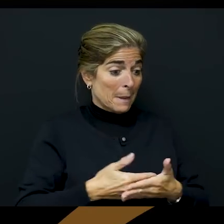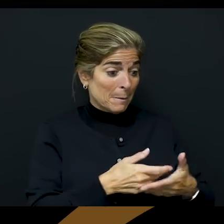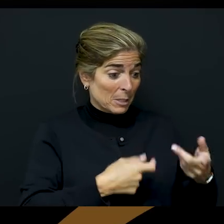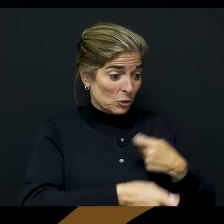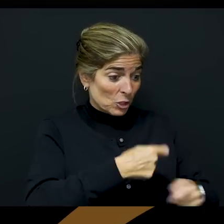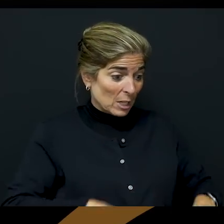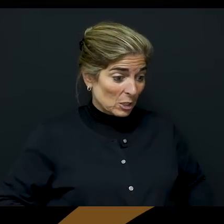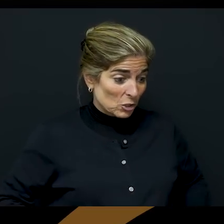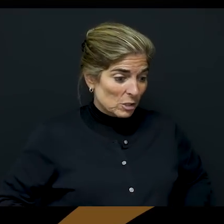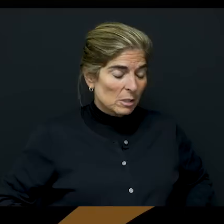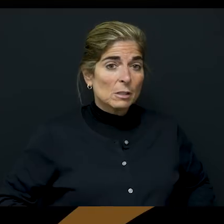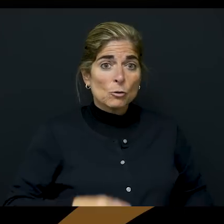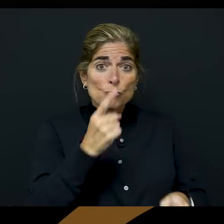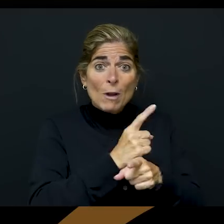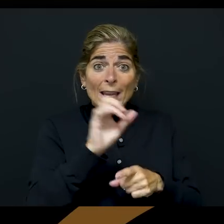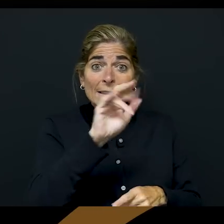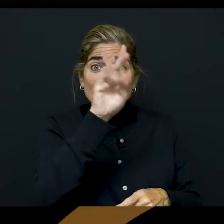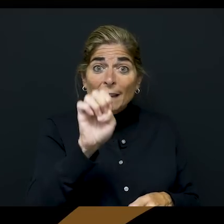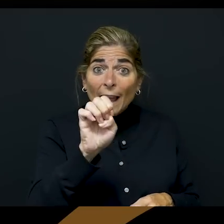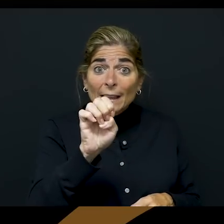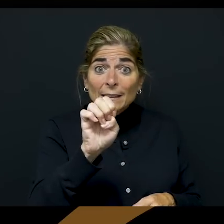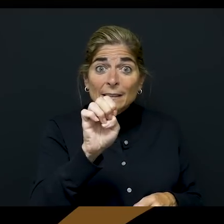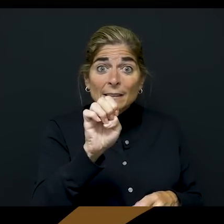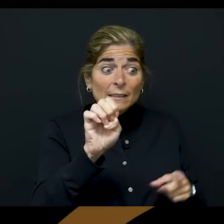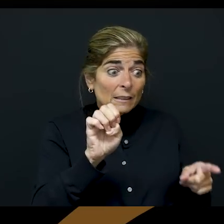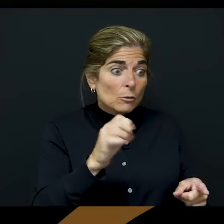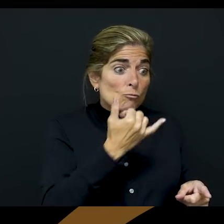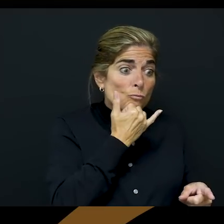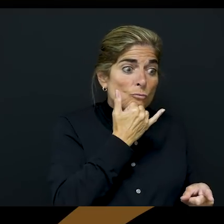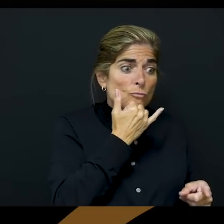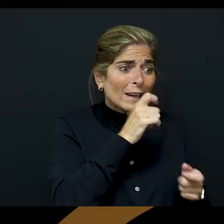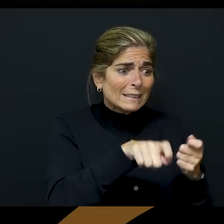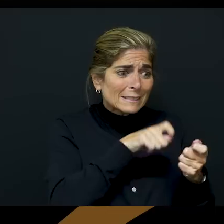but not knowing whether the nappies I picked up were you know, the right size or the right specification.